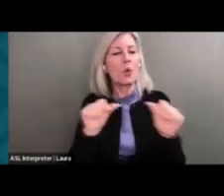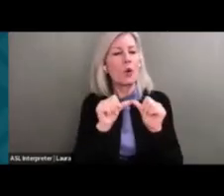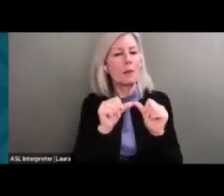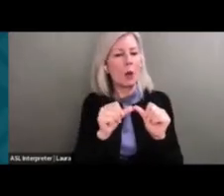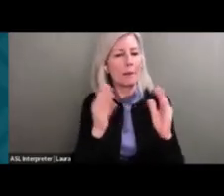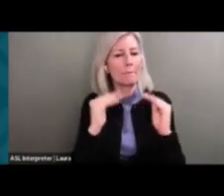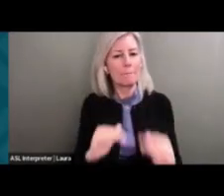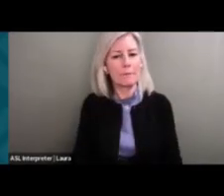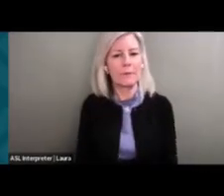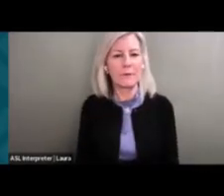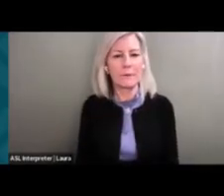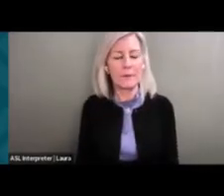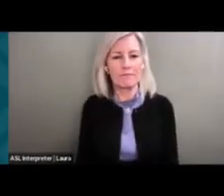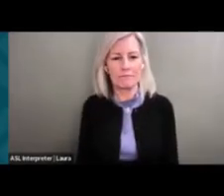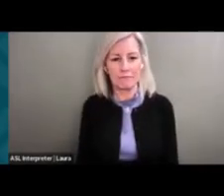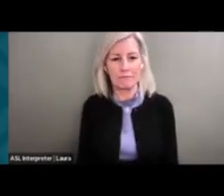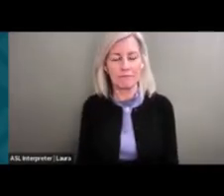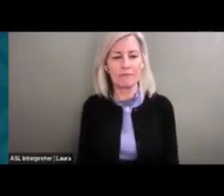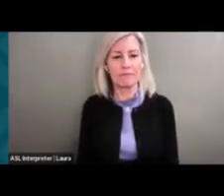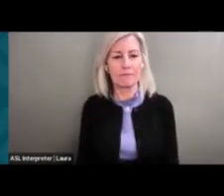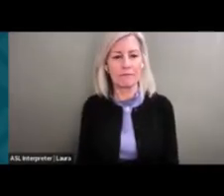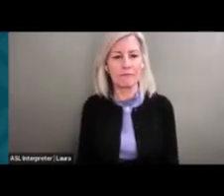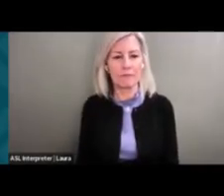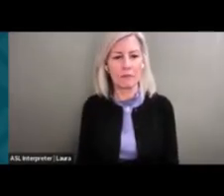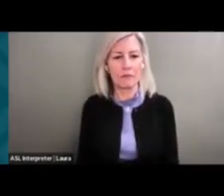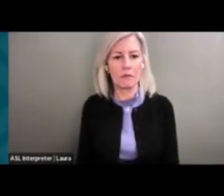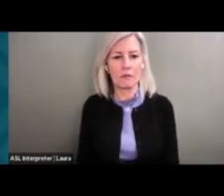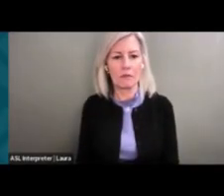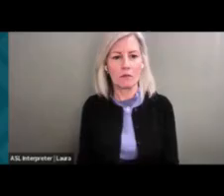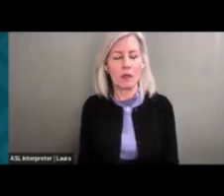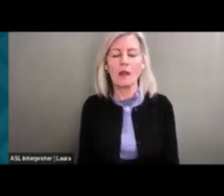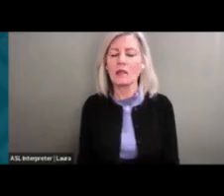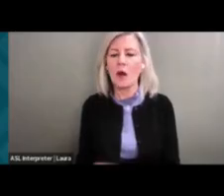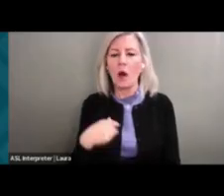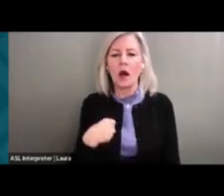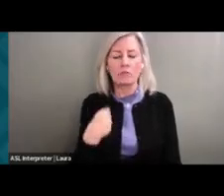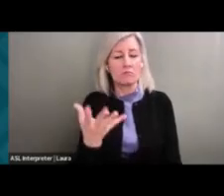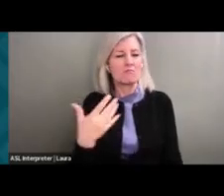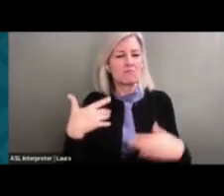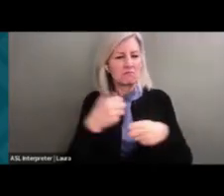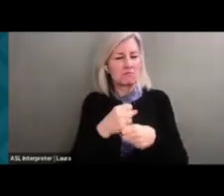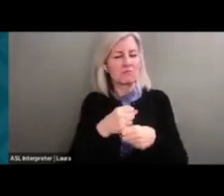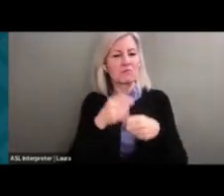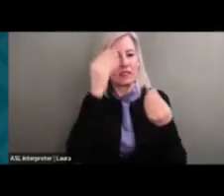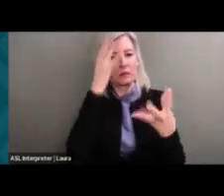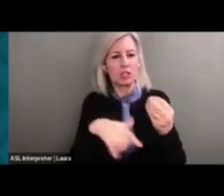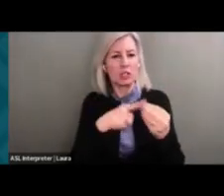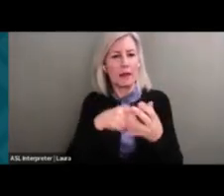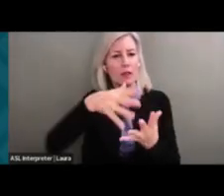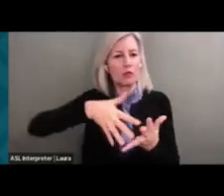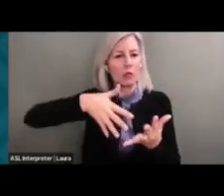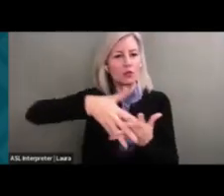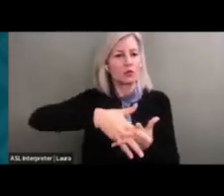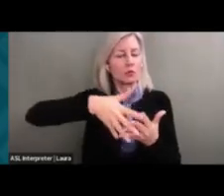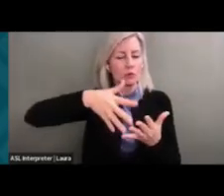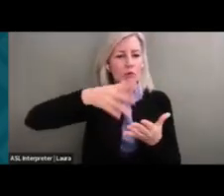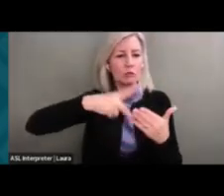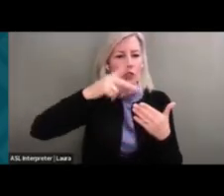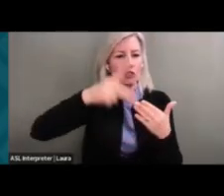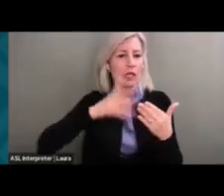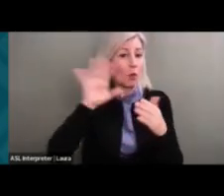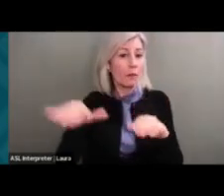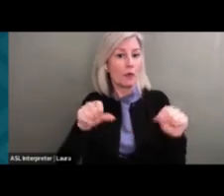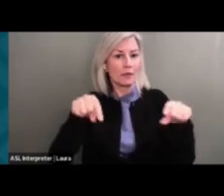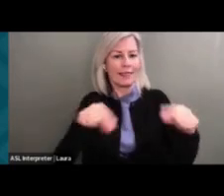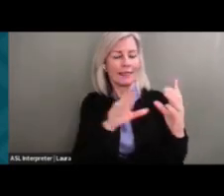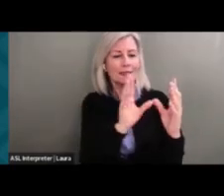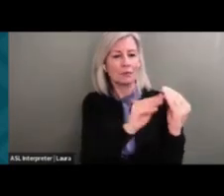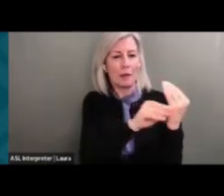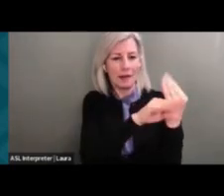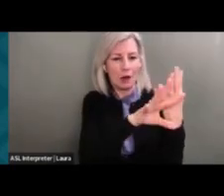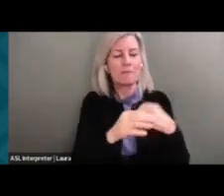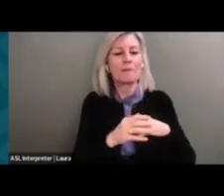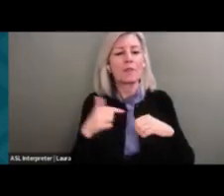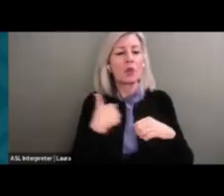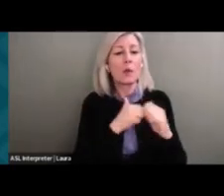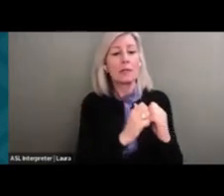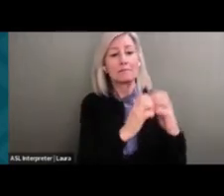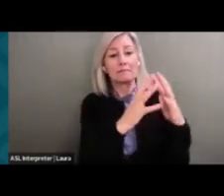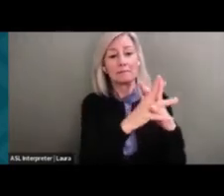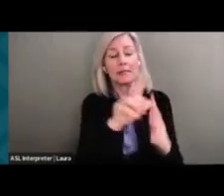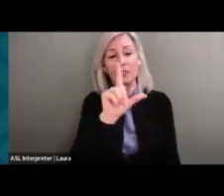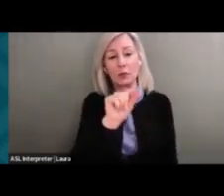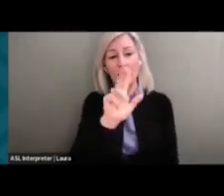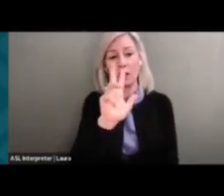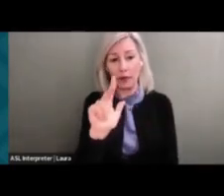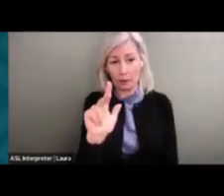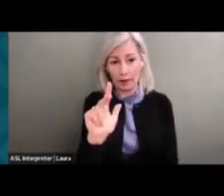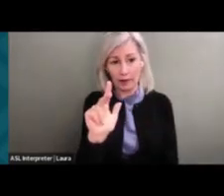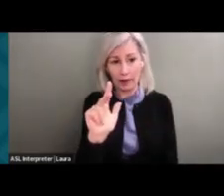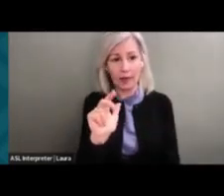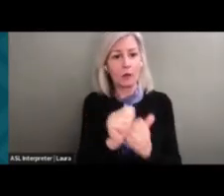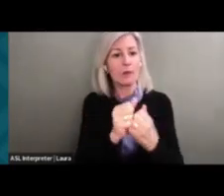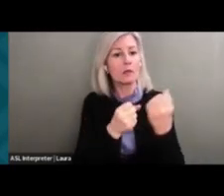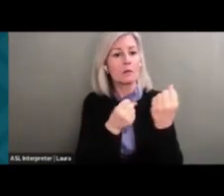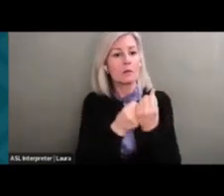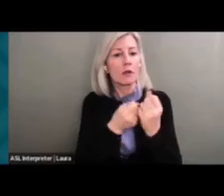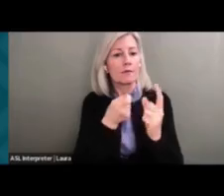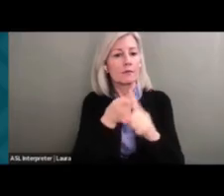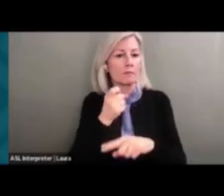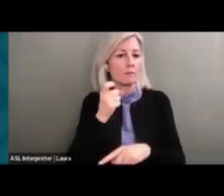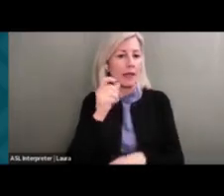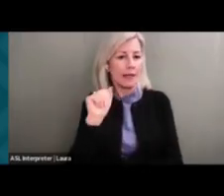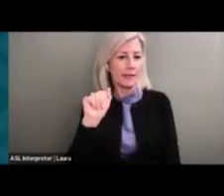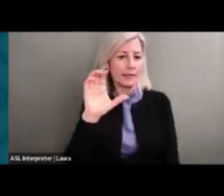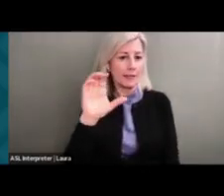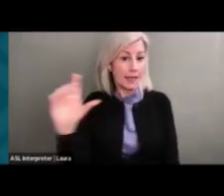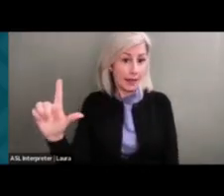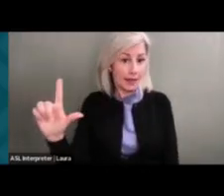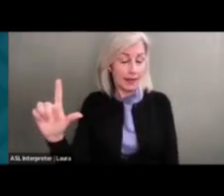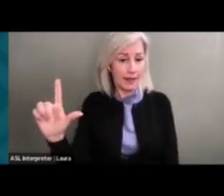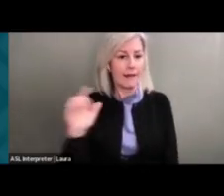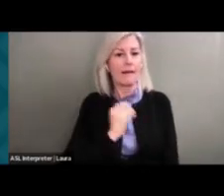One more slide. Uh, so I'll just give you a little bit of information about the grassroots project, which is hosting this webinar today. We launched in 2023 with support from ACL and our goals are.